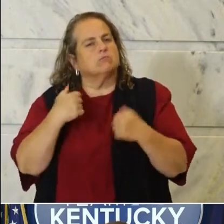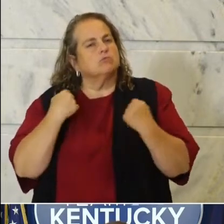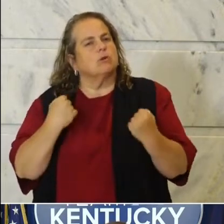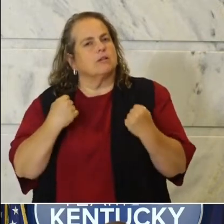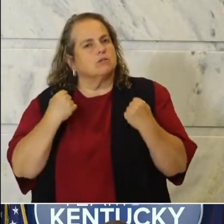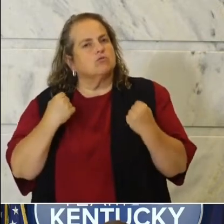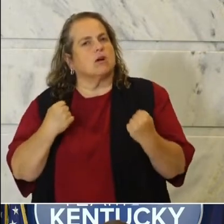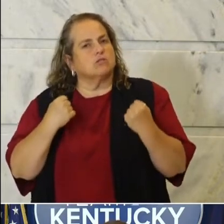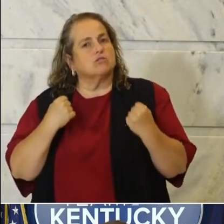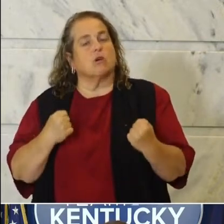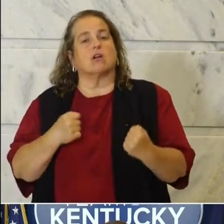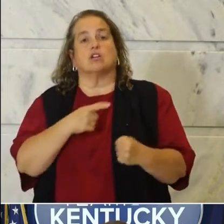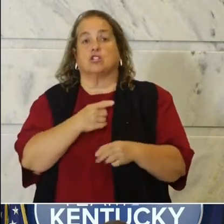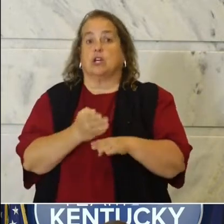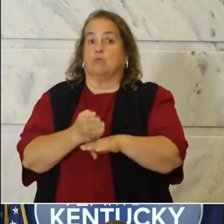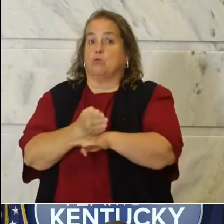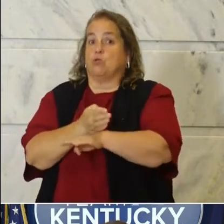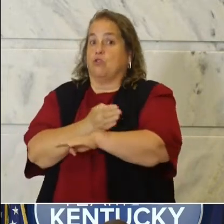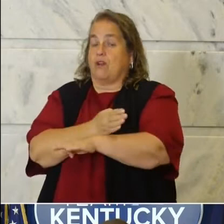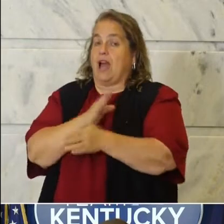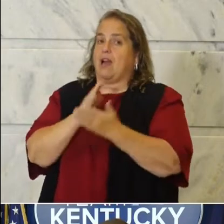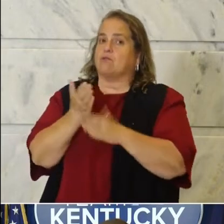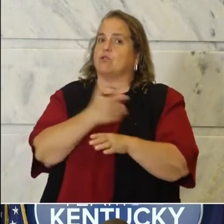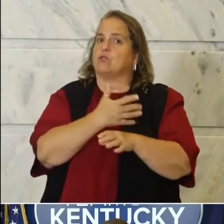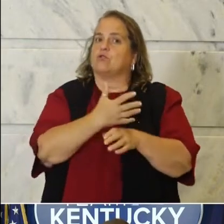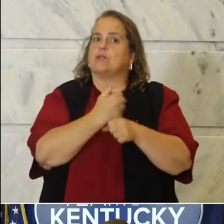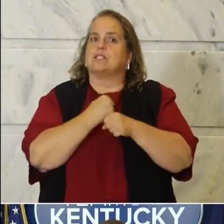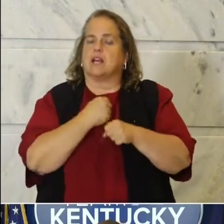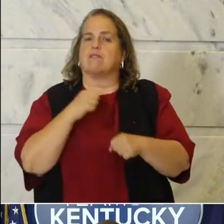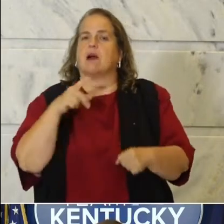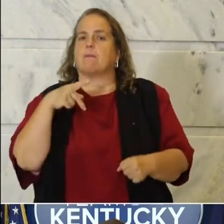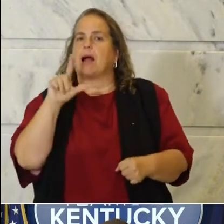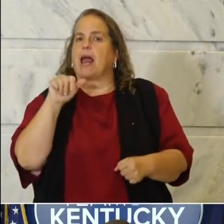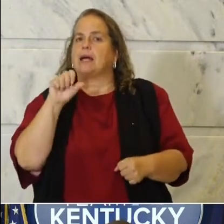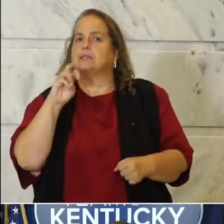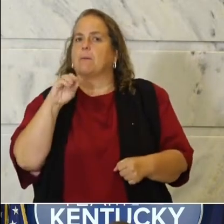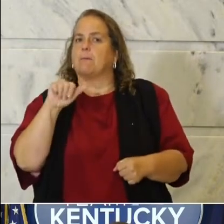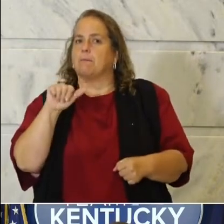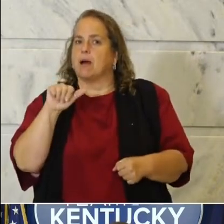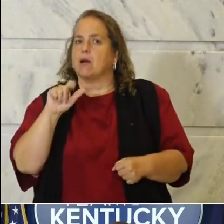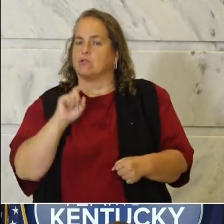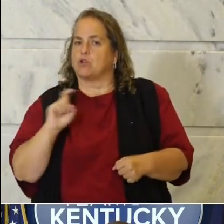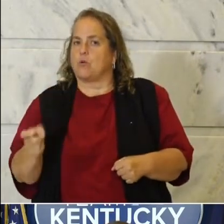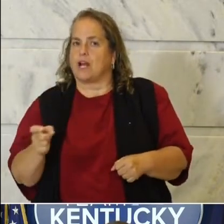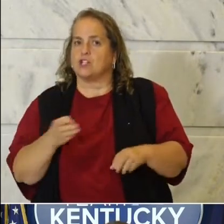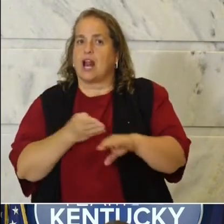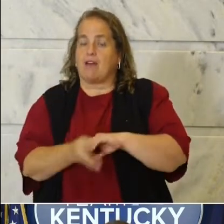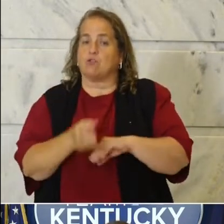receiving a plasma donation from a cove in 19 Survivor. And they're multiple heroes in this real life story.